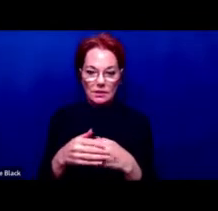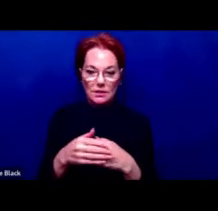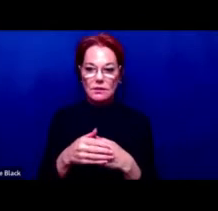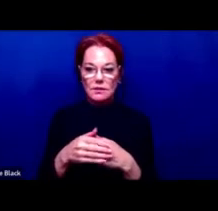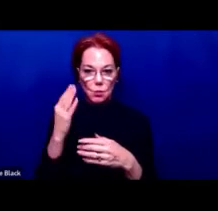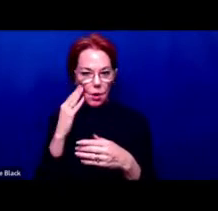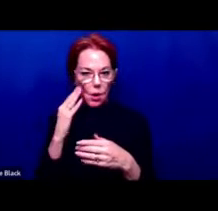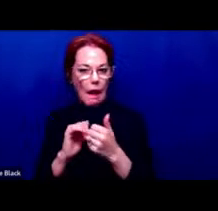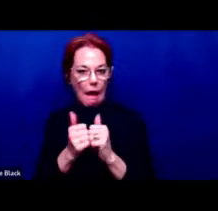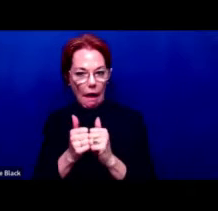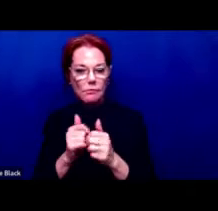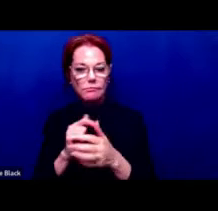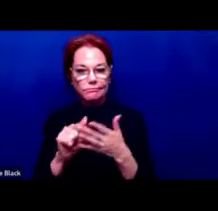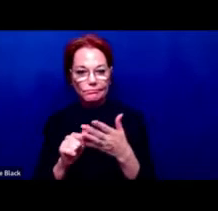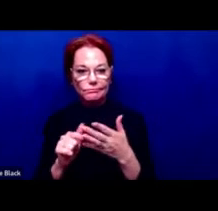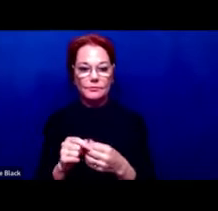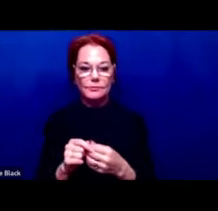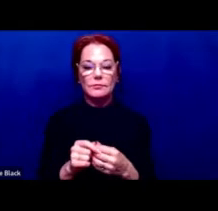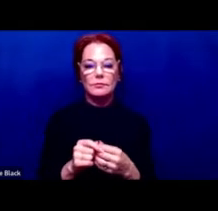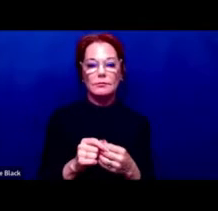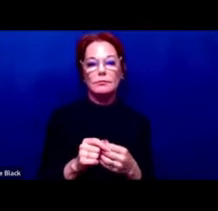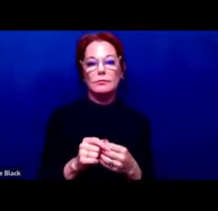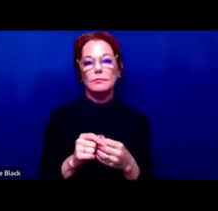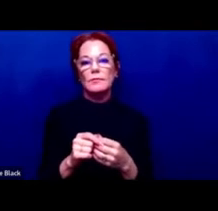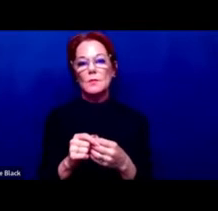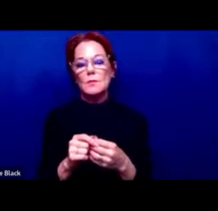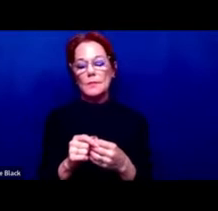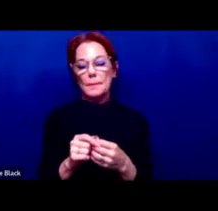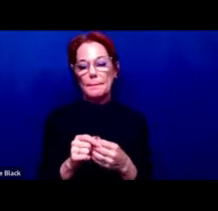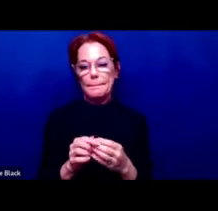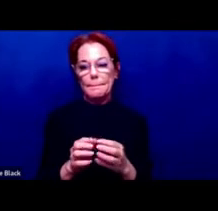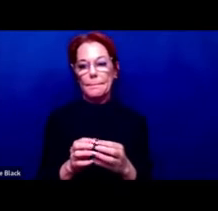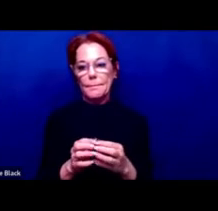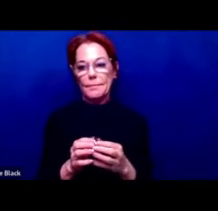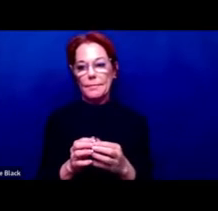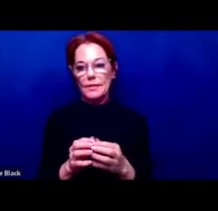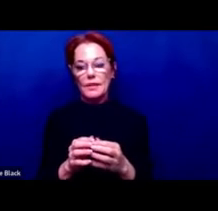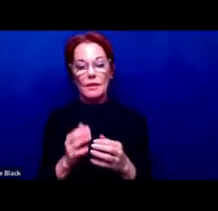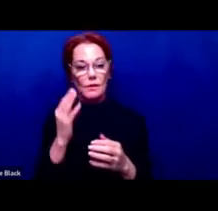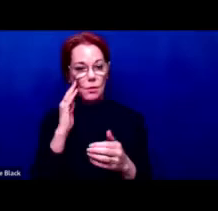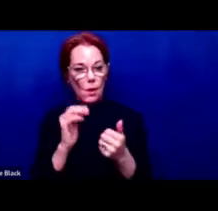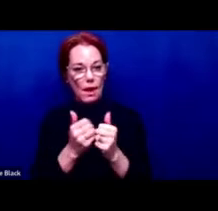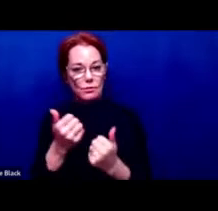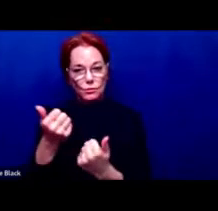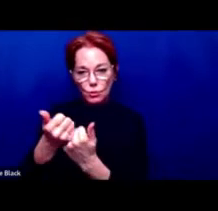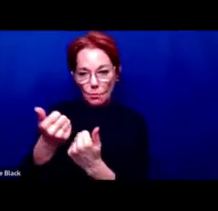one's health, being able to support and train individuals how to do it, how to manage